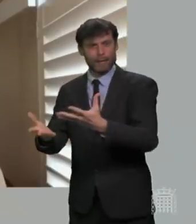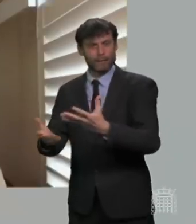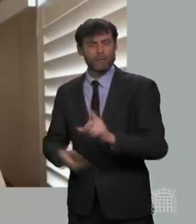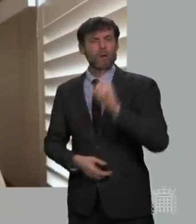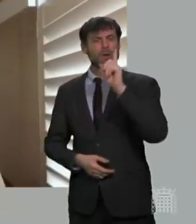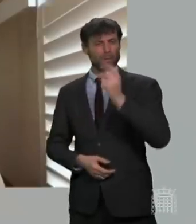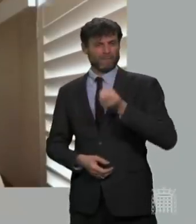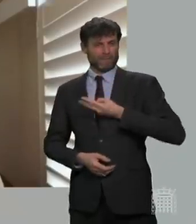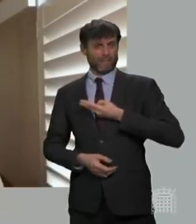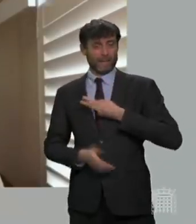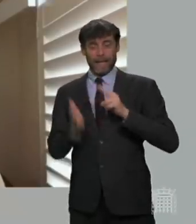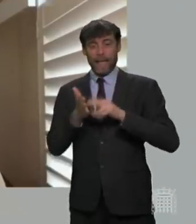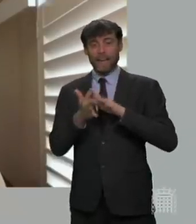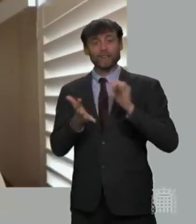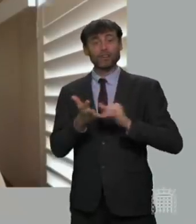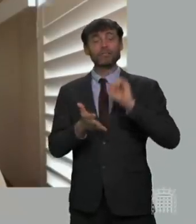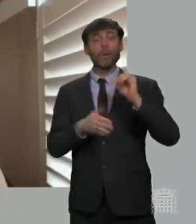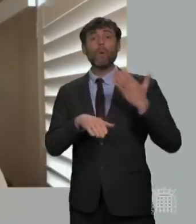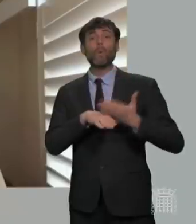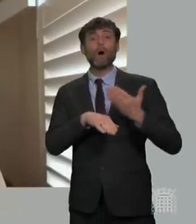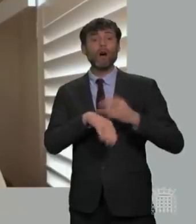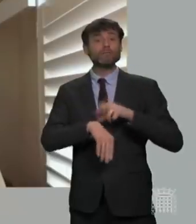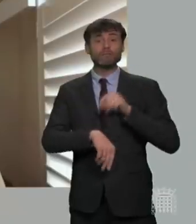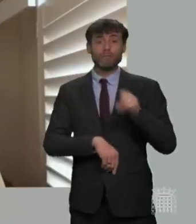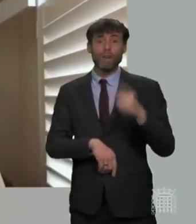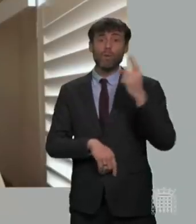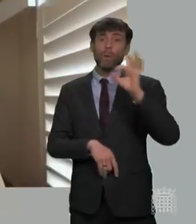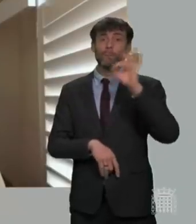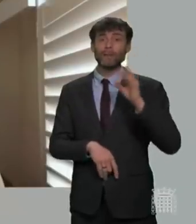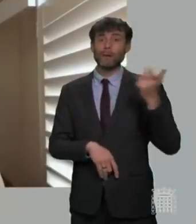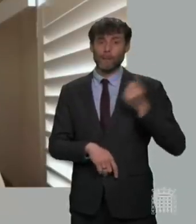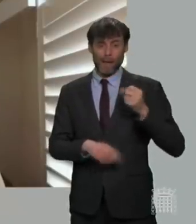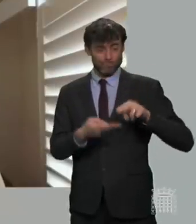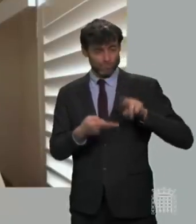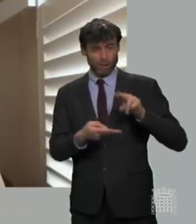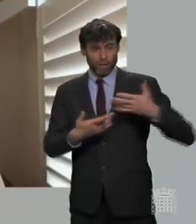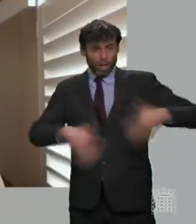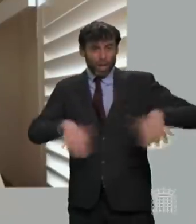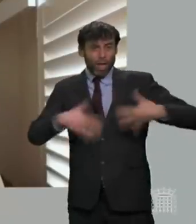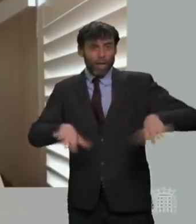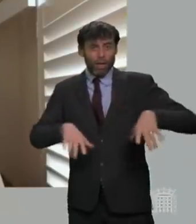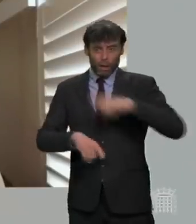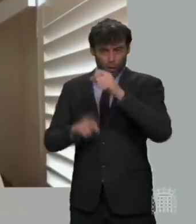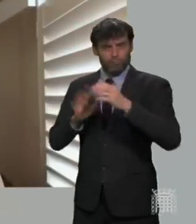pay rise to NHS workers. The Prime Minister has said that he owes his life to them. He stood on